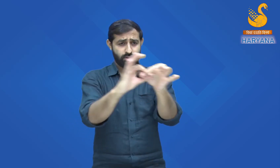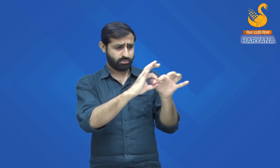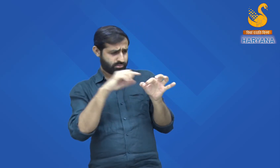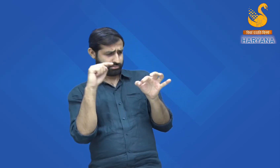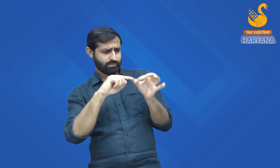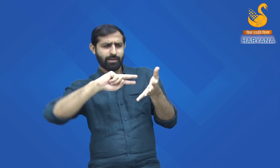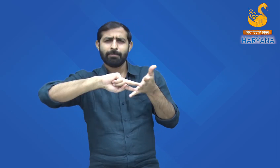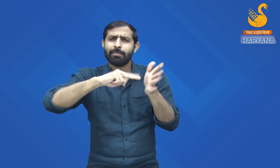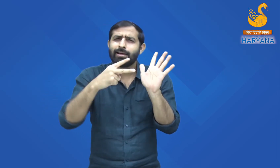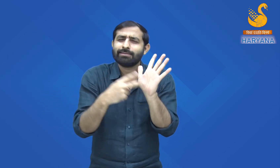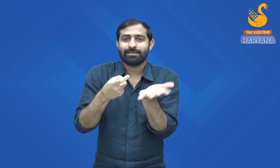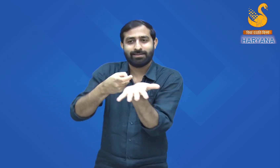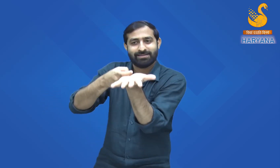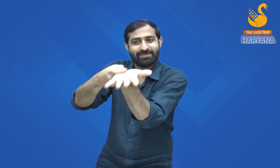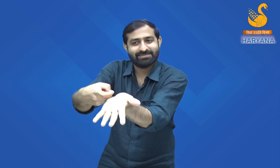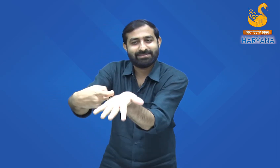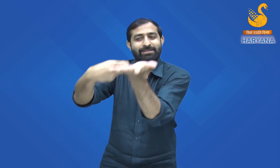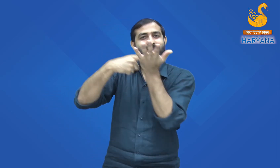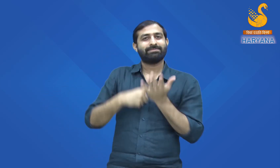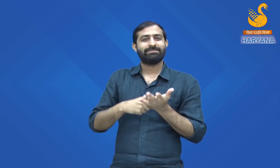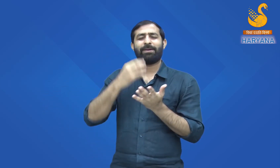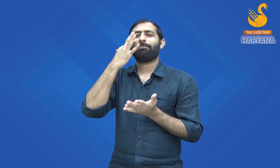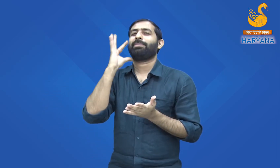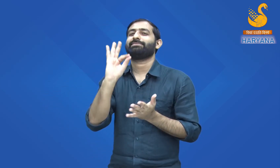This also builds respect within the communities.